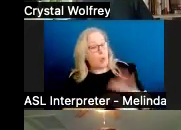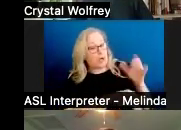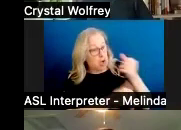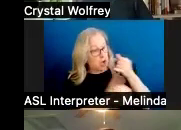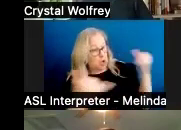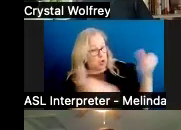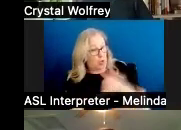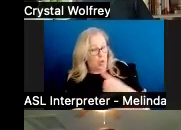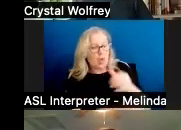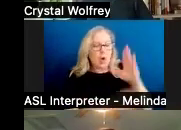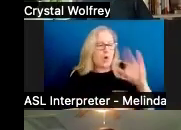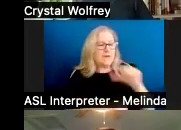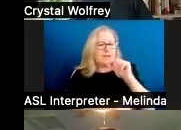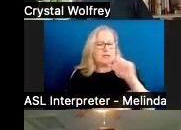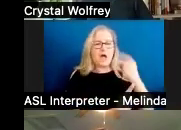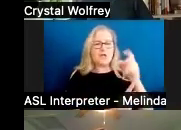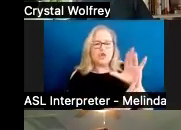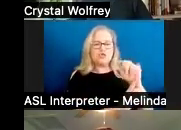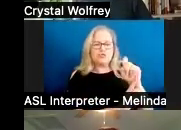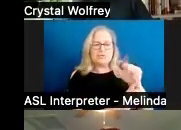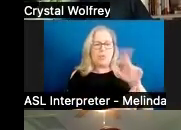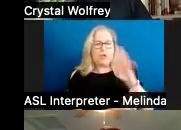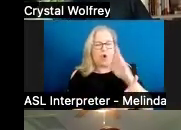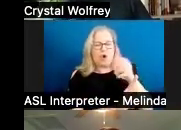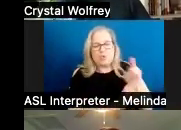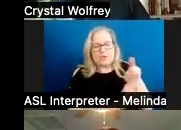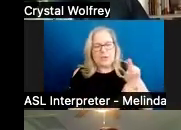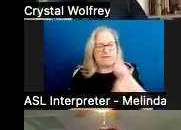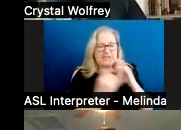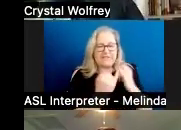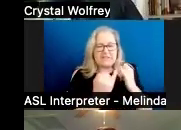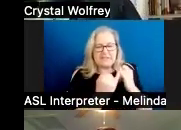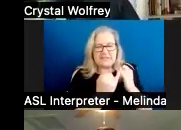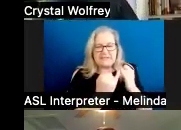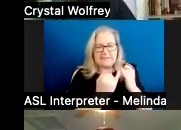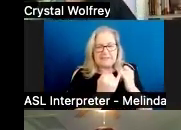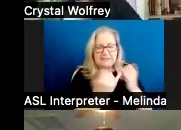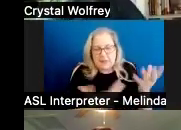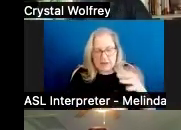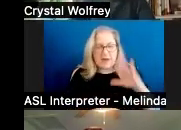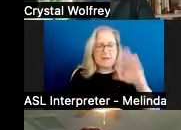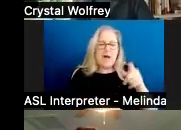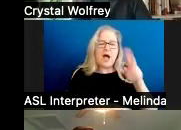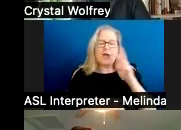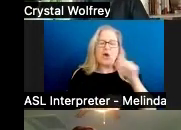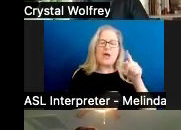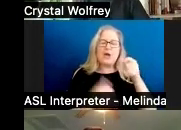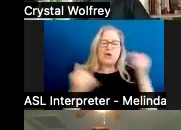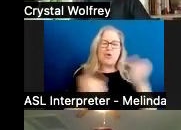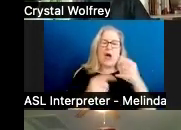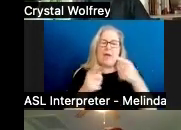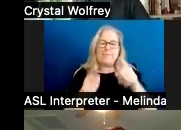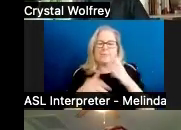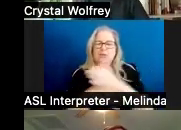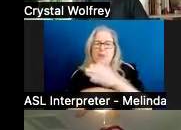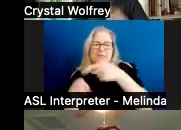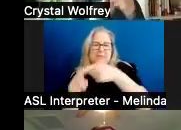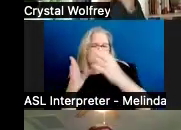just talking to herself back and forth, but we'll see. And so listen in on a call that takes place between the specialist and the Authorized Organizational Official.